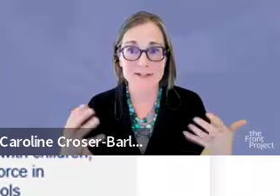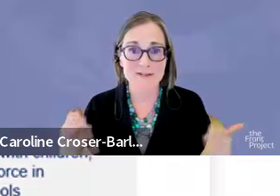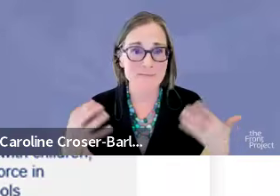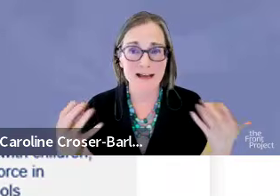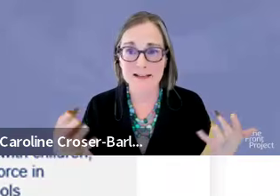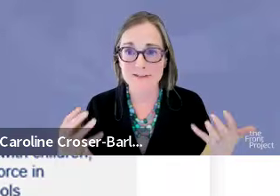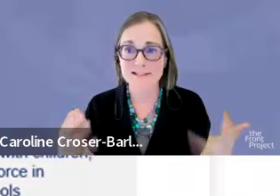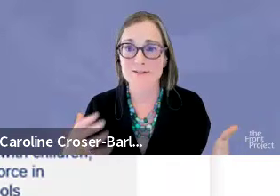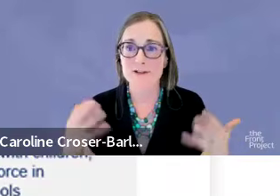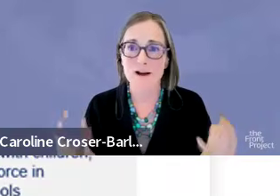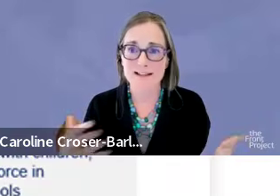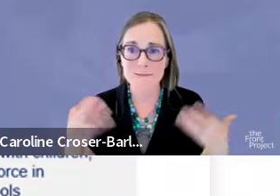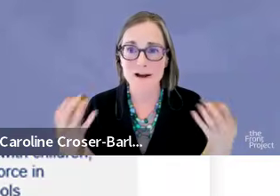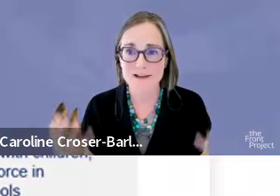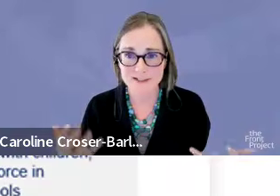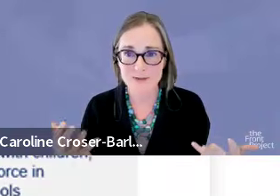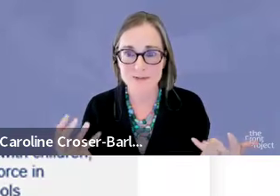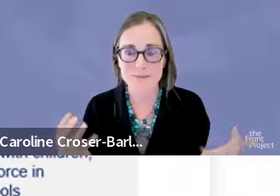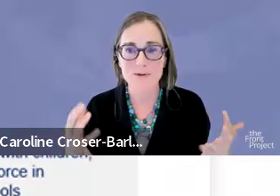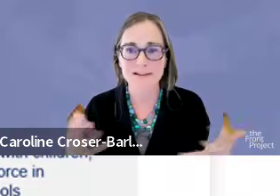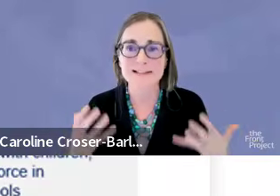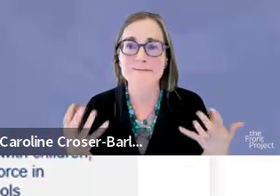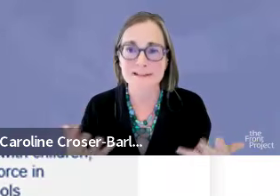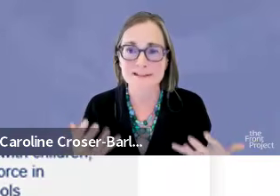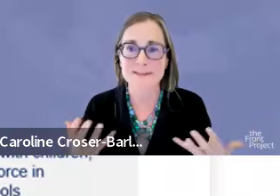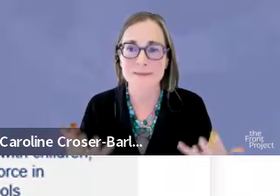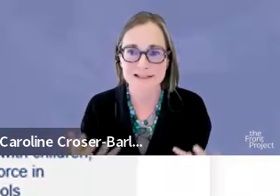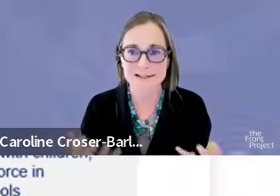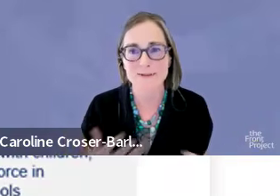demonstrating behaviours that require some kind of additional support, let's invest in the places